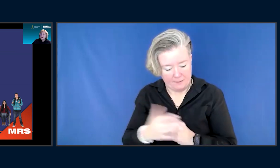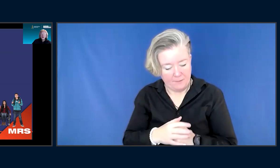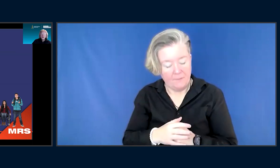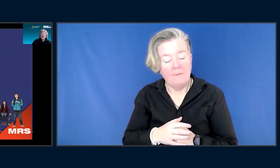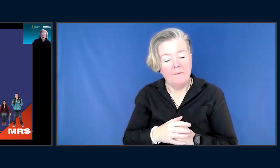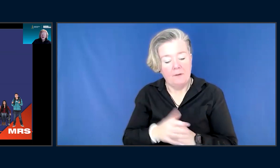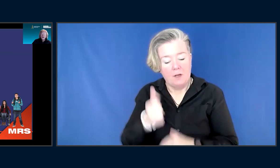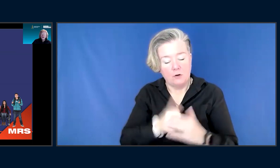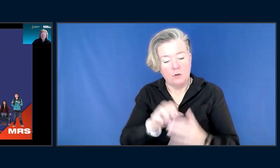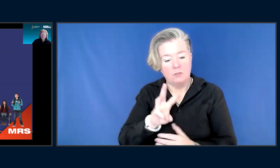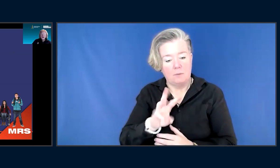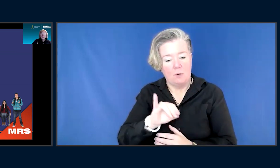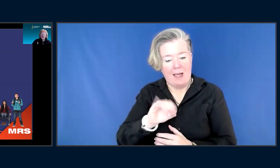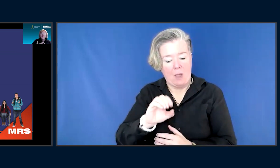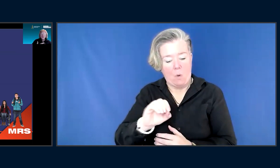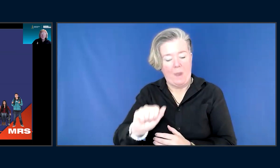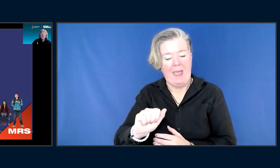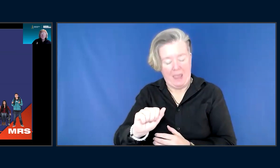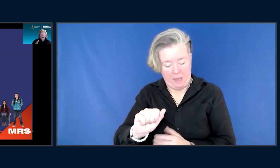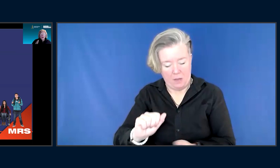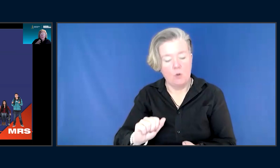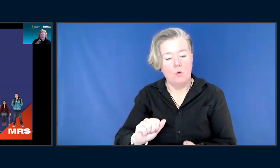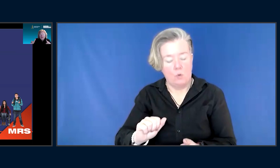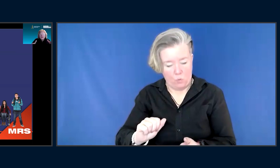One of the other things is that under WIOA,